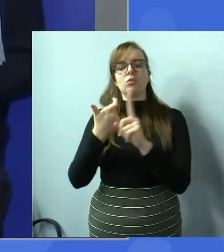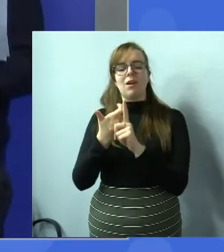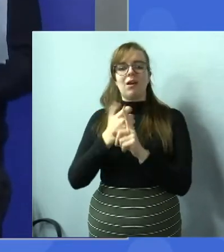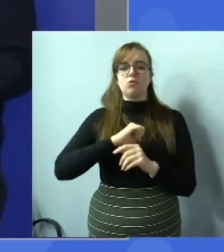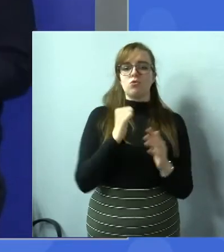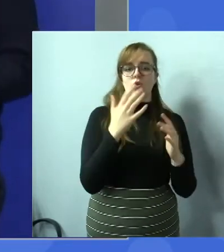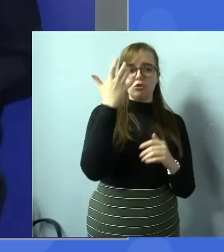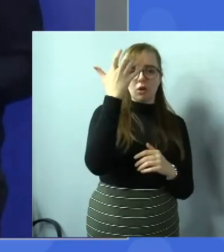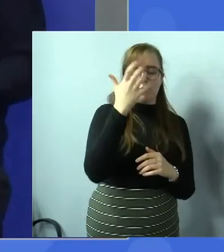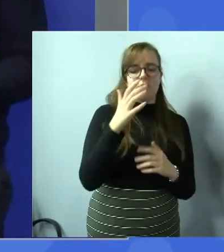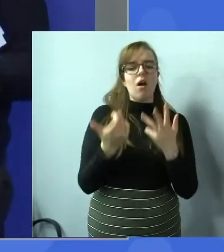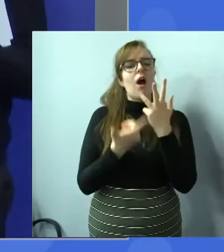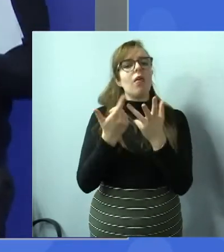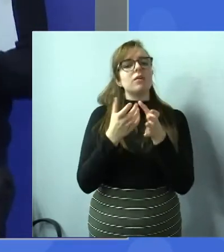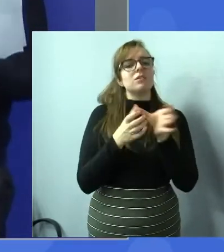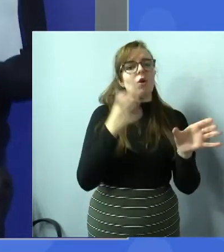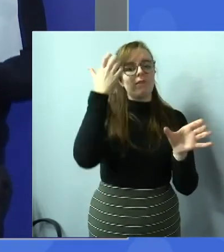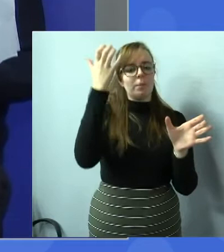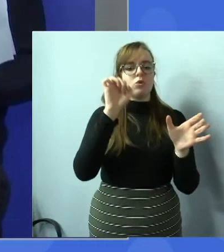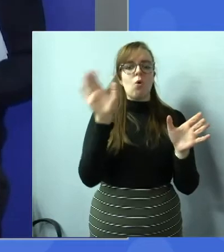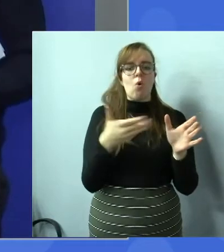other devolved governments what together in these areas so there well will be